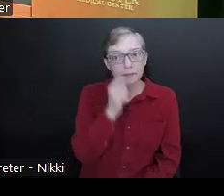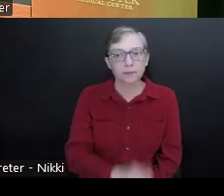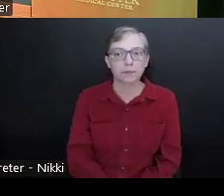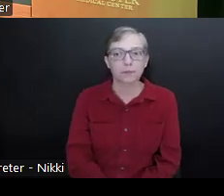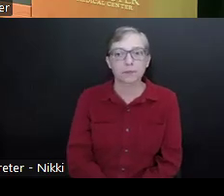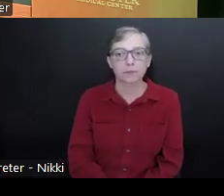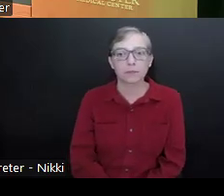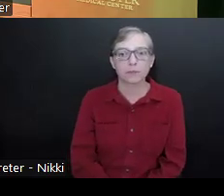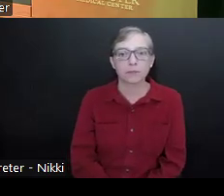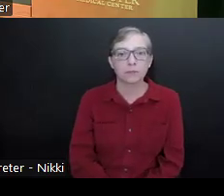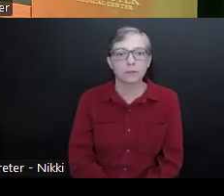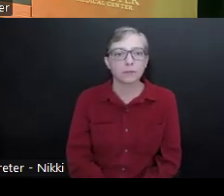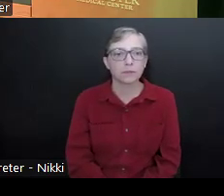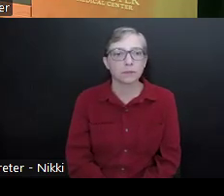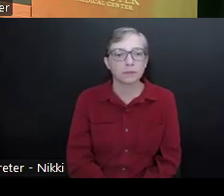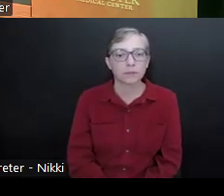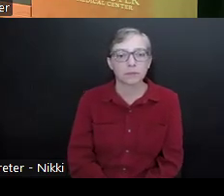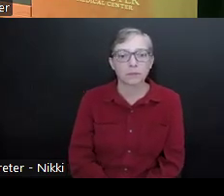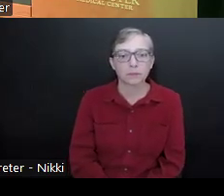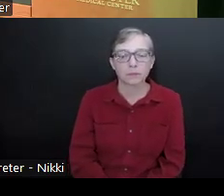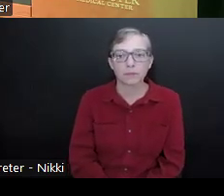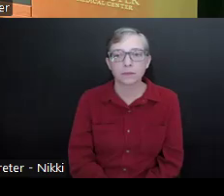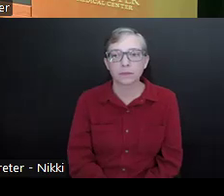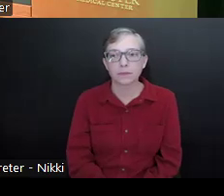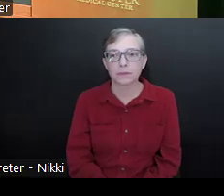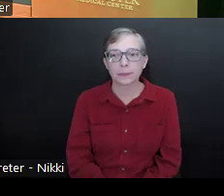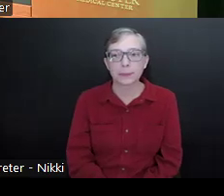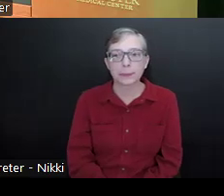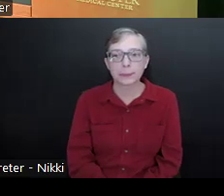microphone